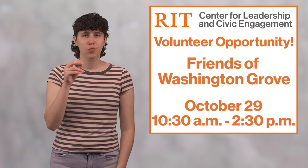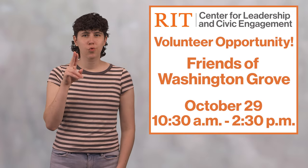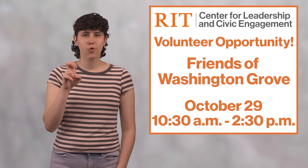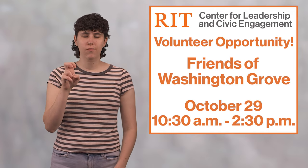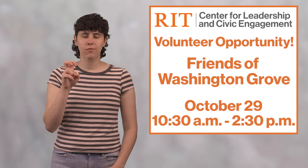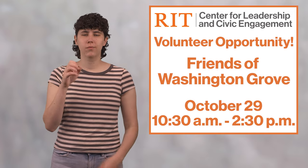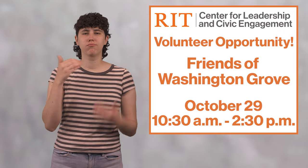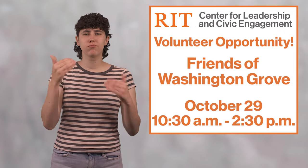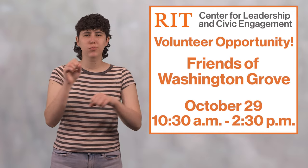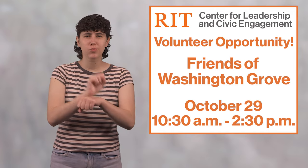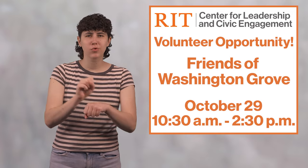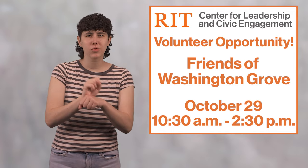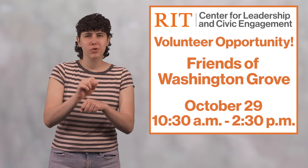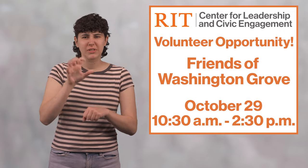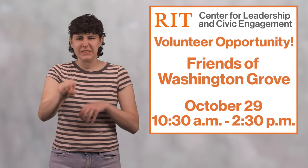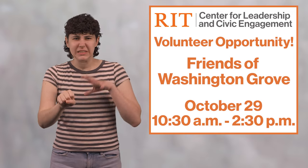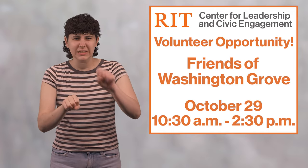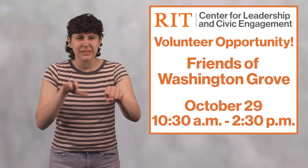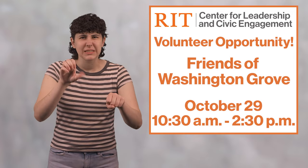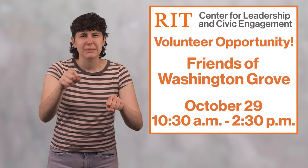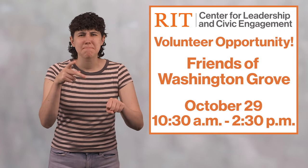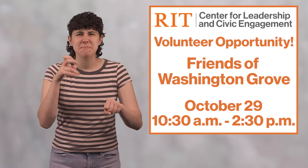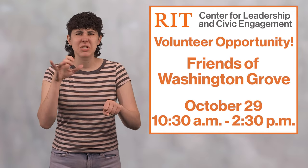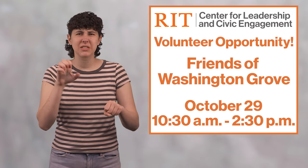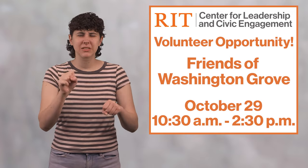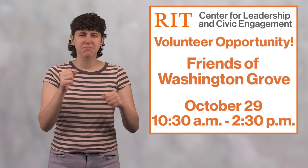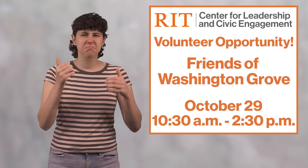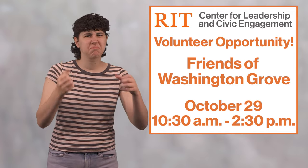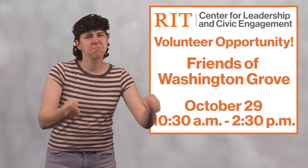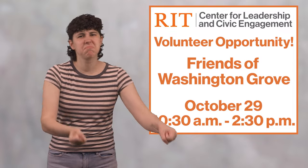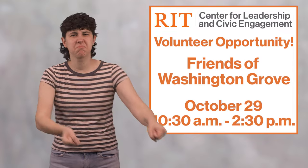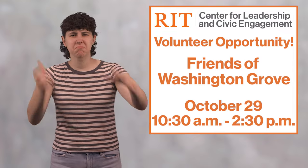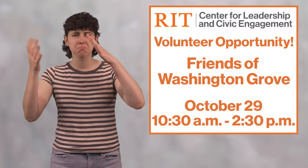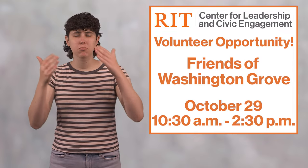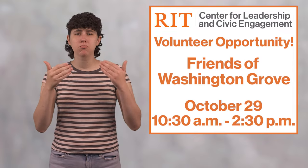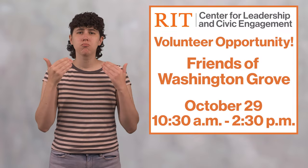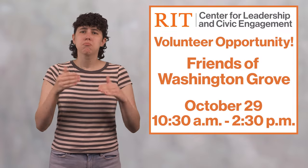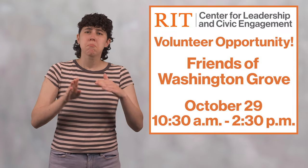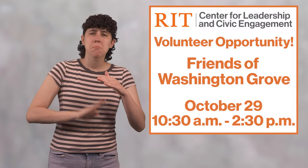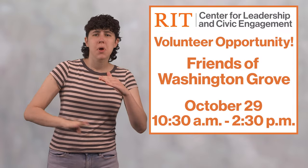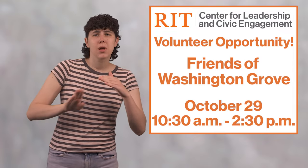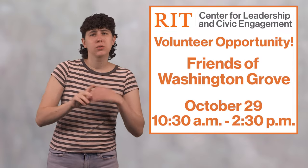Volunteer with the Friends of Washington Grove as they work to remove invasive species and